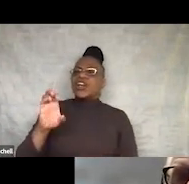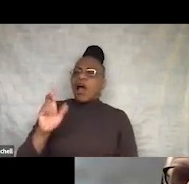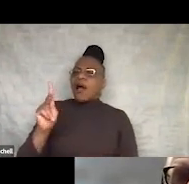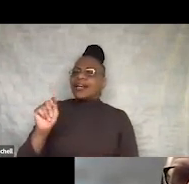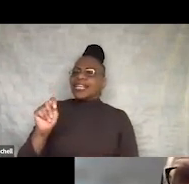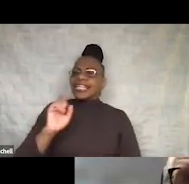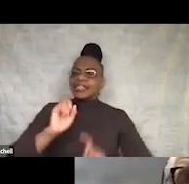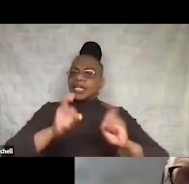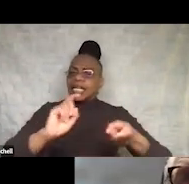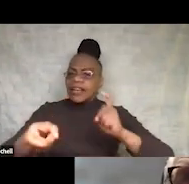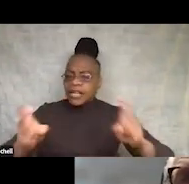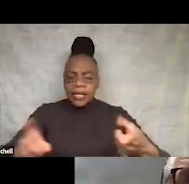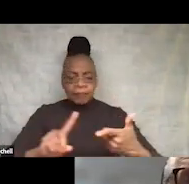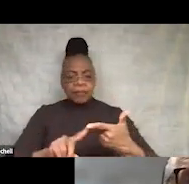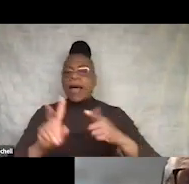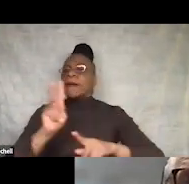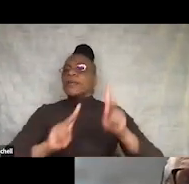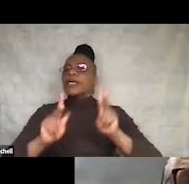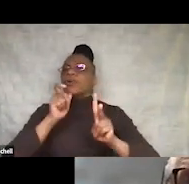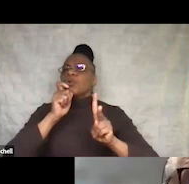individuals being trained in overdose response